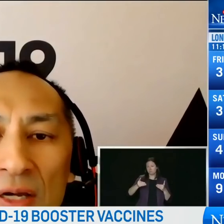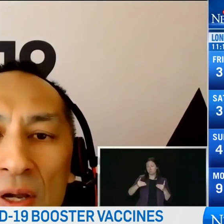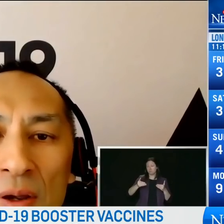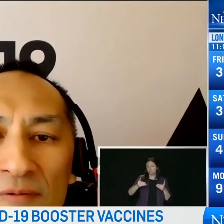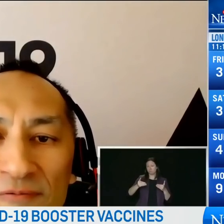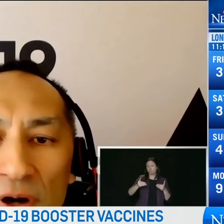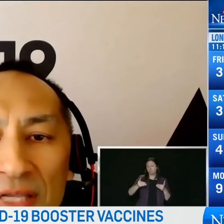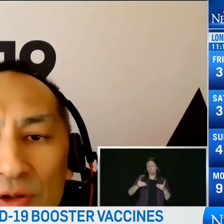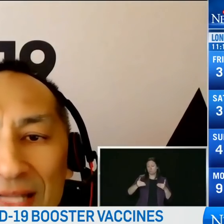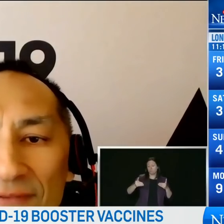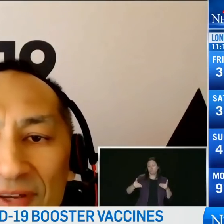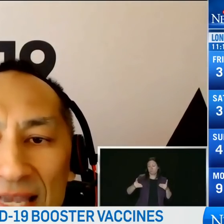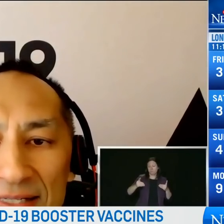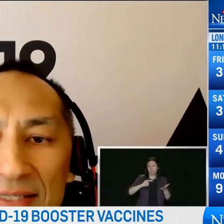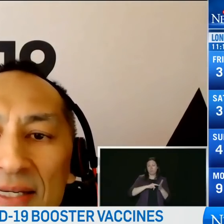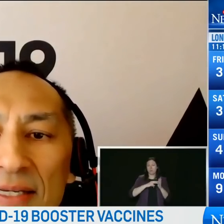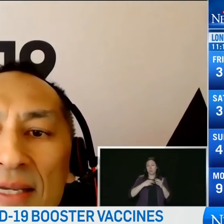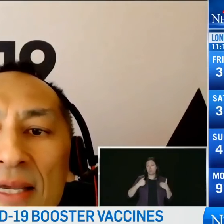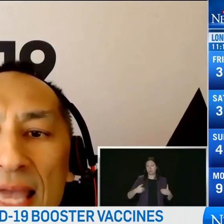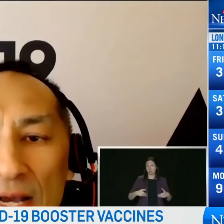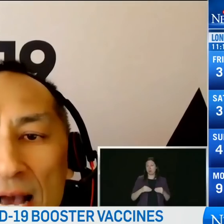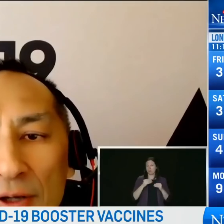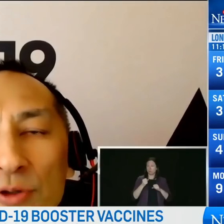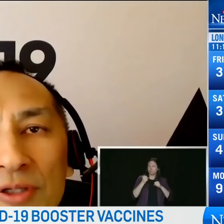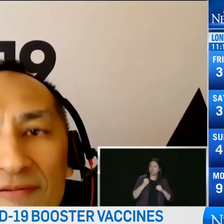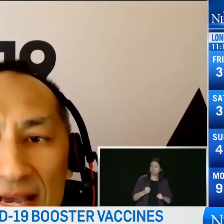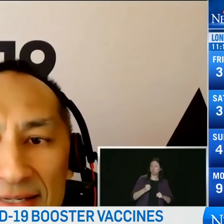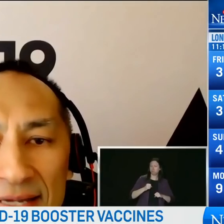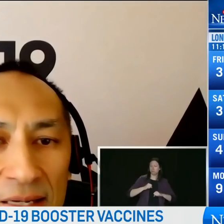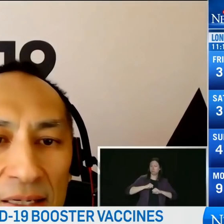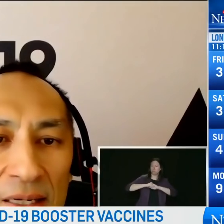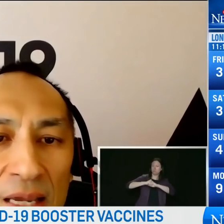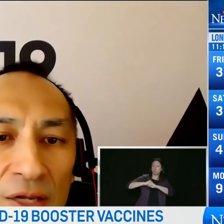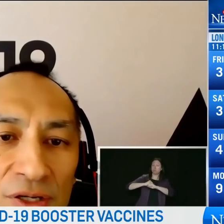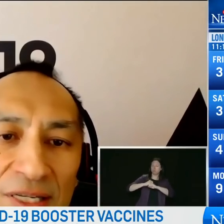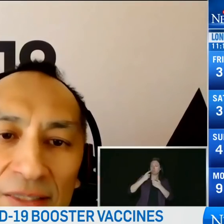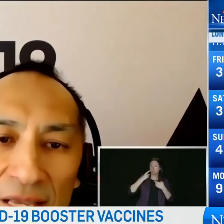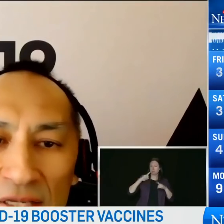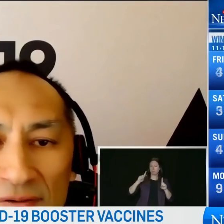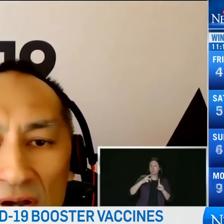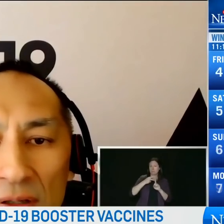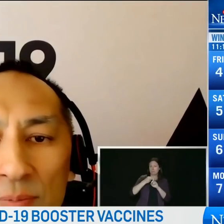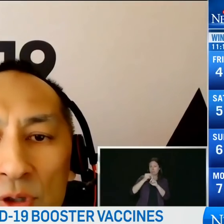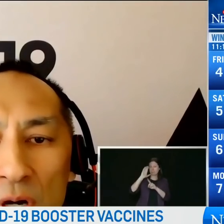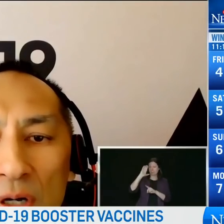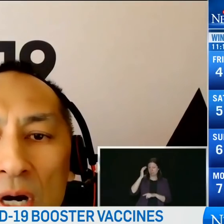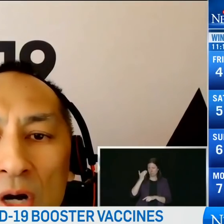THIS SHOWS A LONGER INTERVAL IN THE FIRST AND SECOND DOSE IN THE PRIMARY VACCINATION SERIES